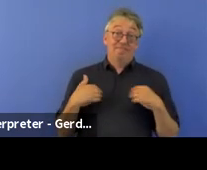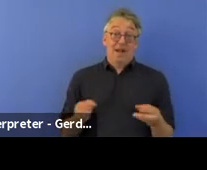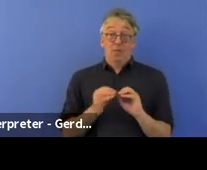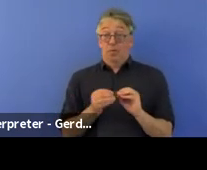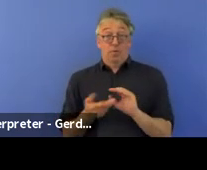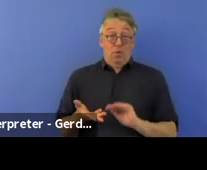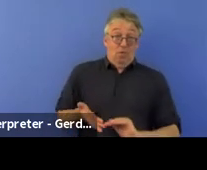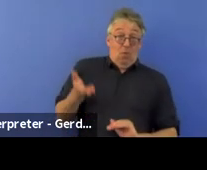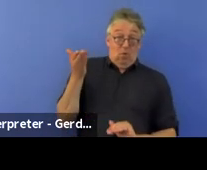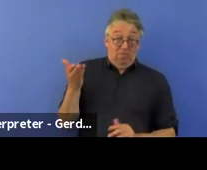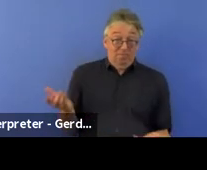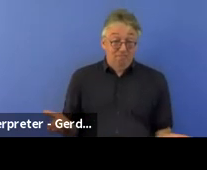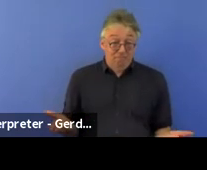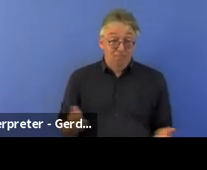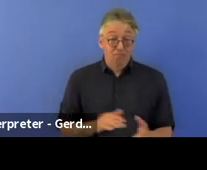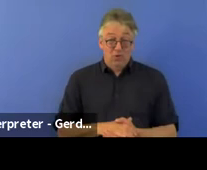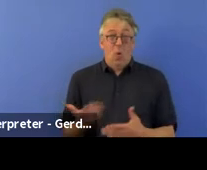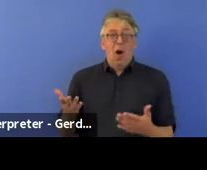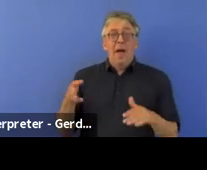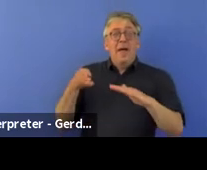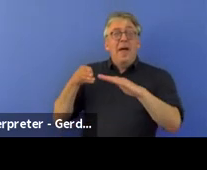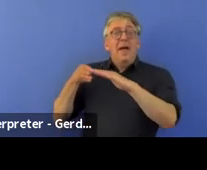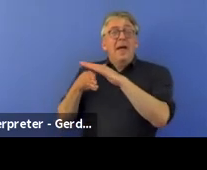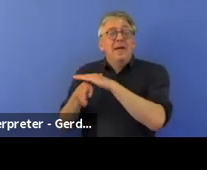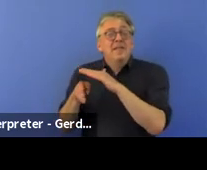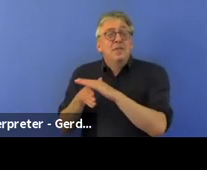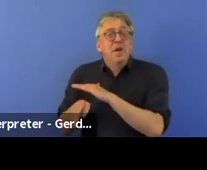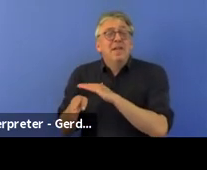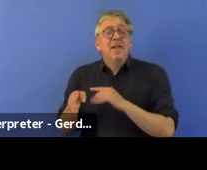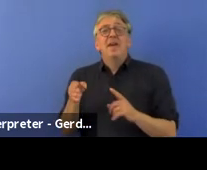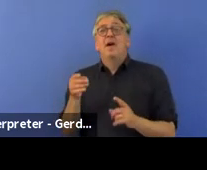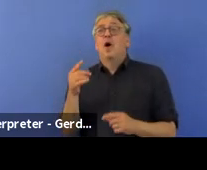very stressful to